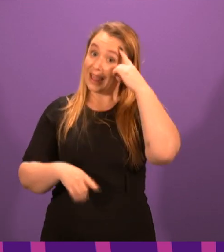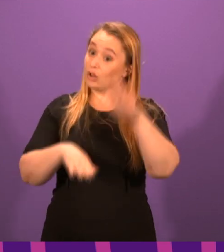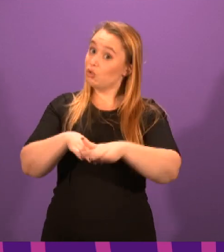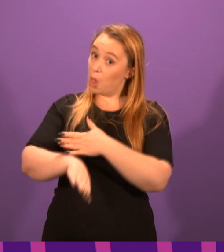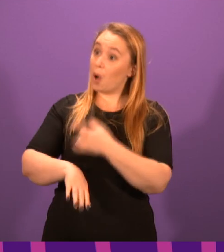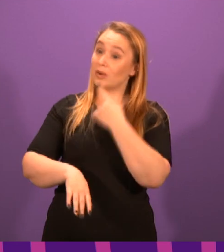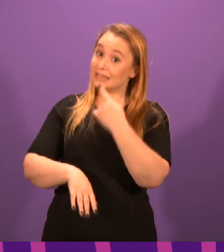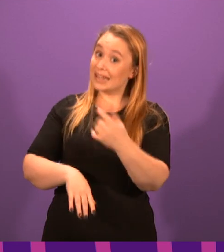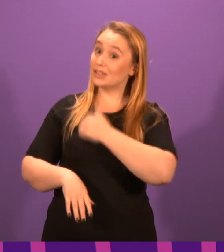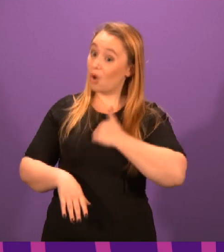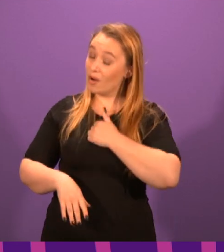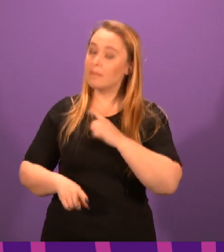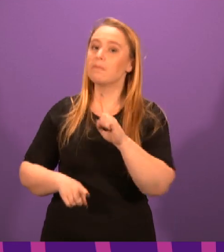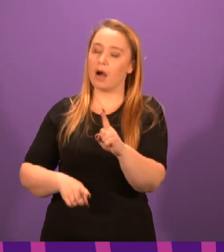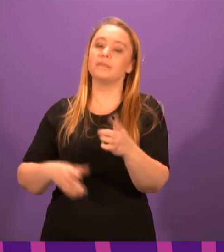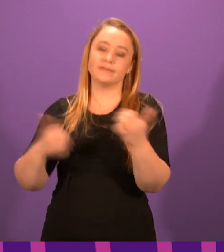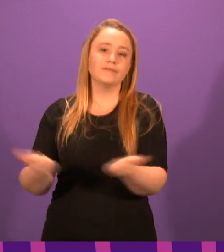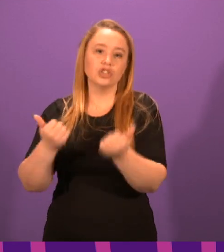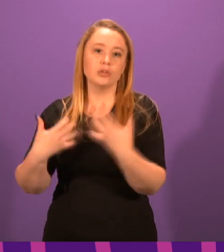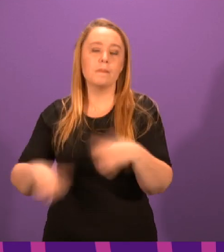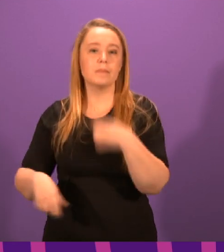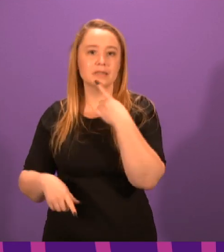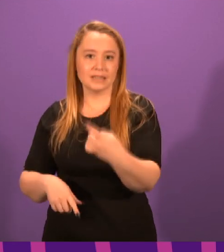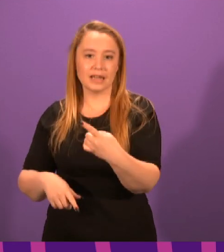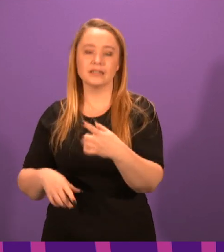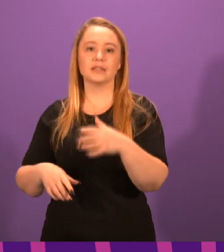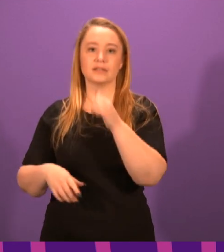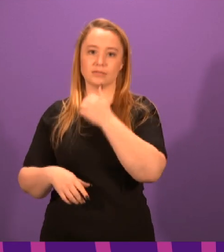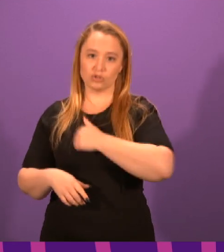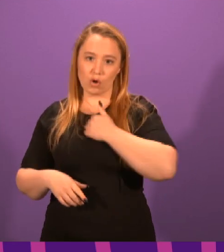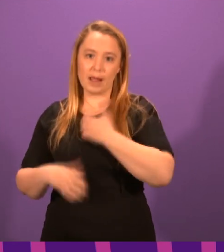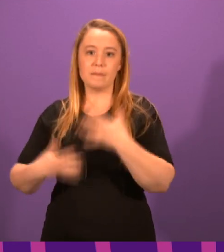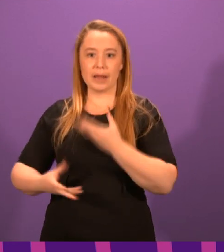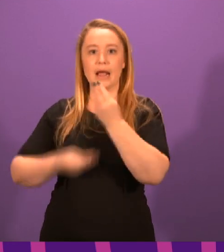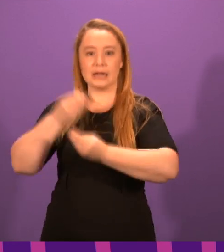to do that, but it has done it. It has apologised and offered reassurance that